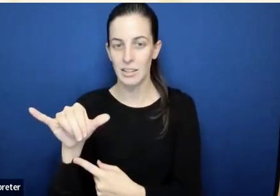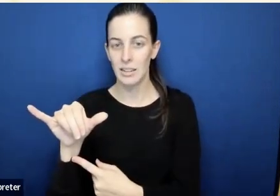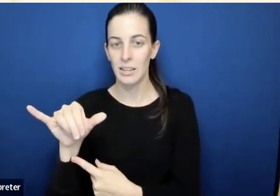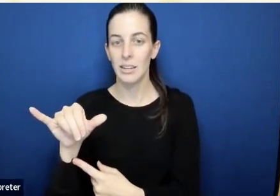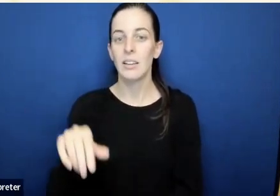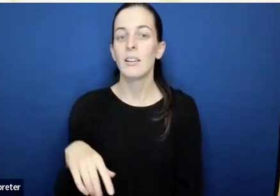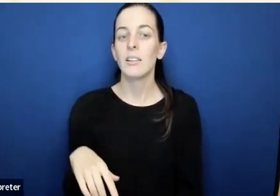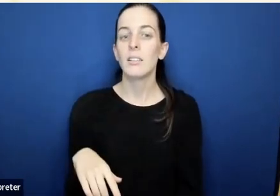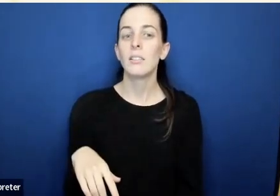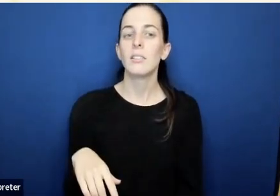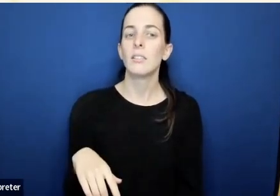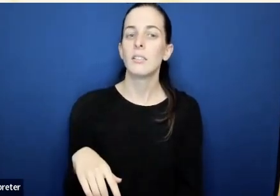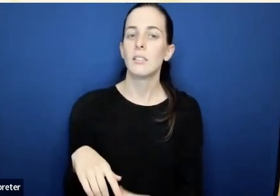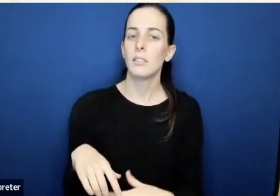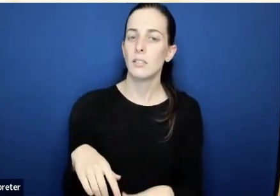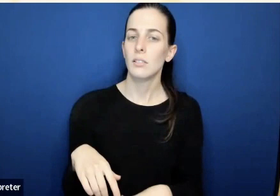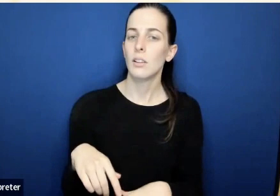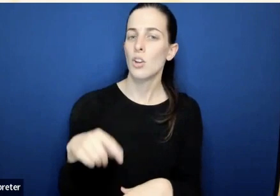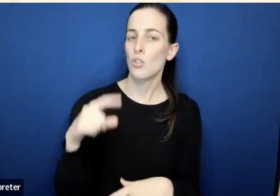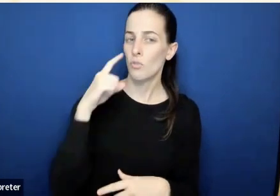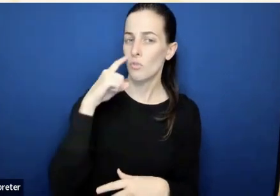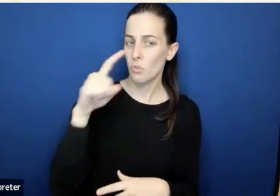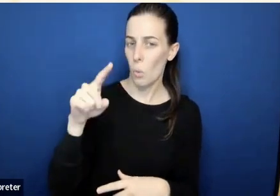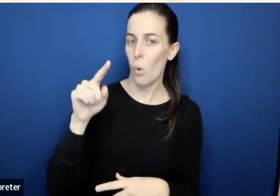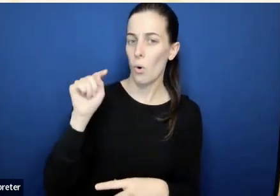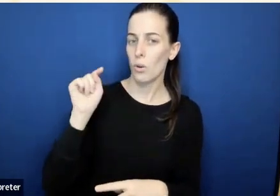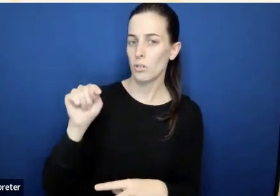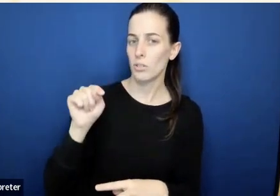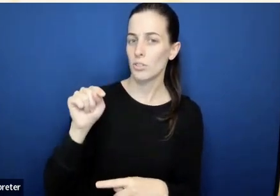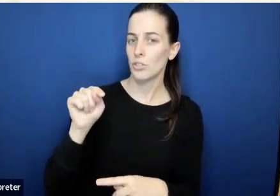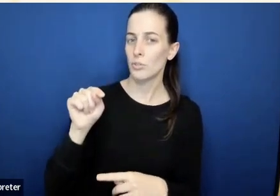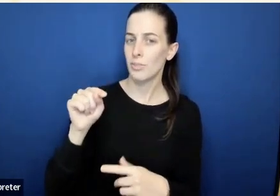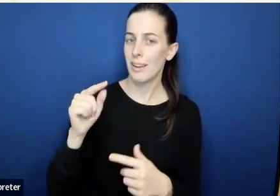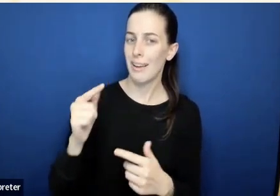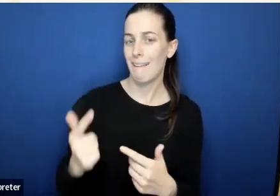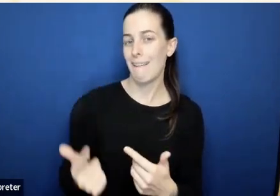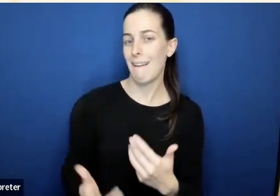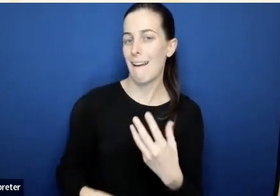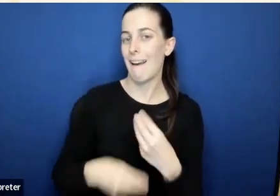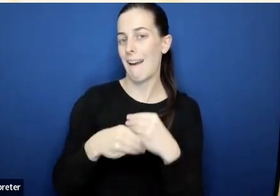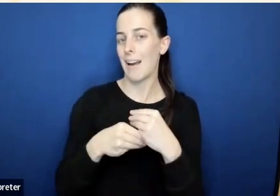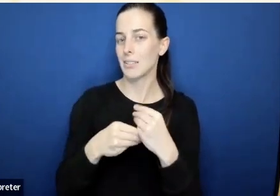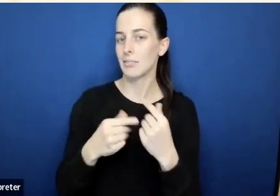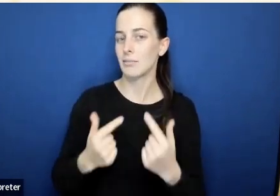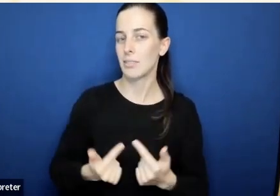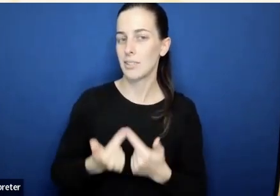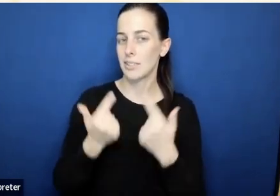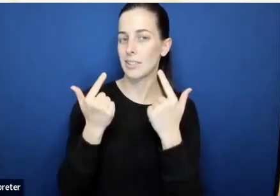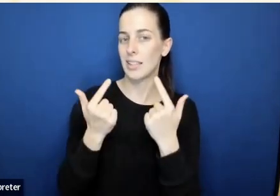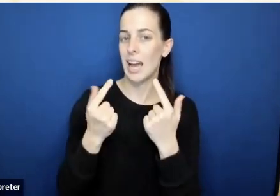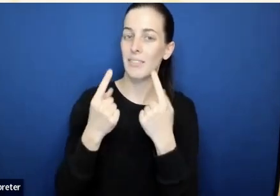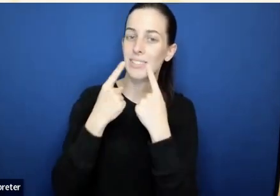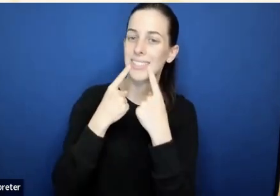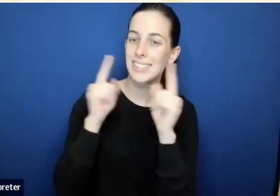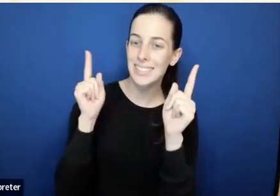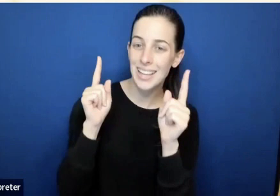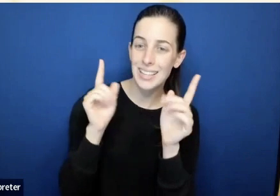To convey the dynamic content changes, authors can use live regions. For example, success messages, error messages, warnings,